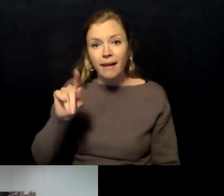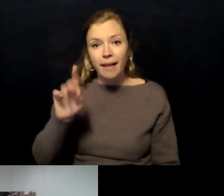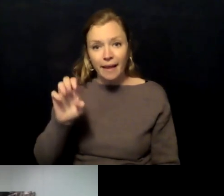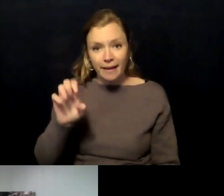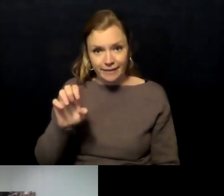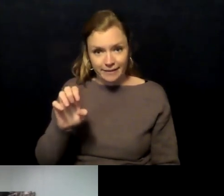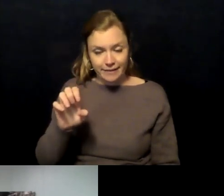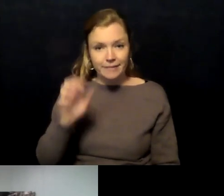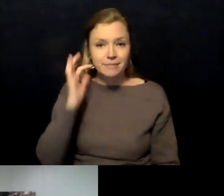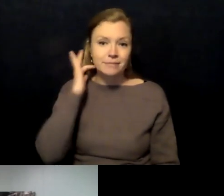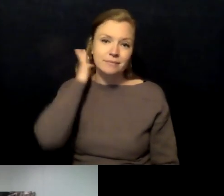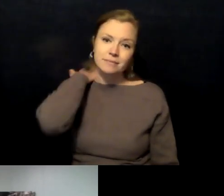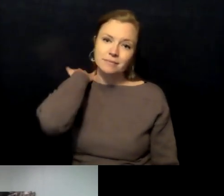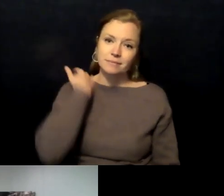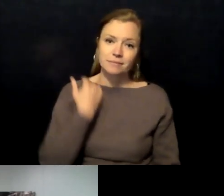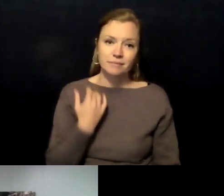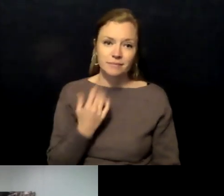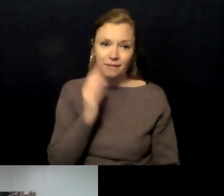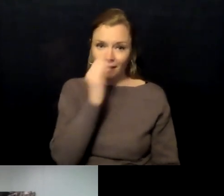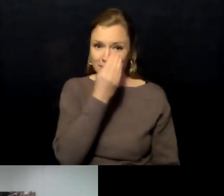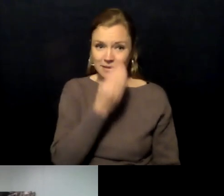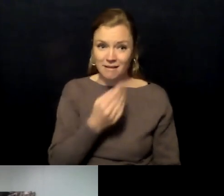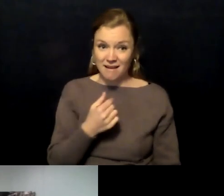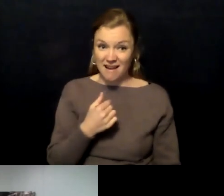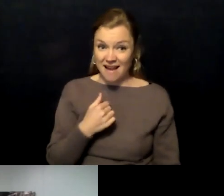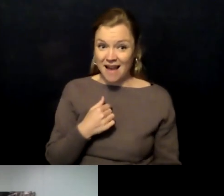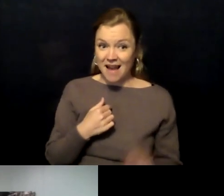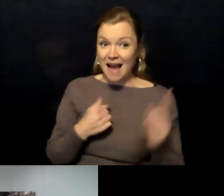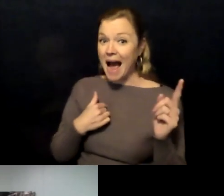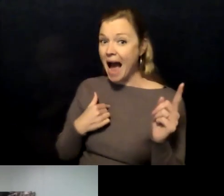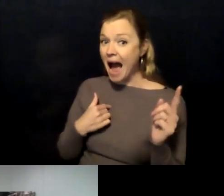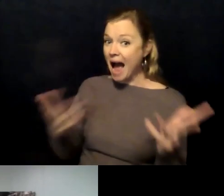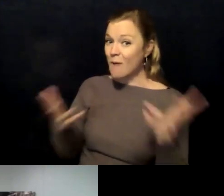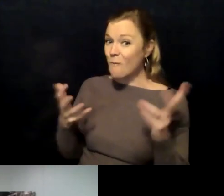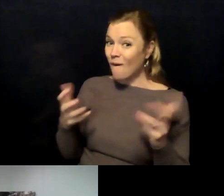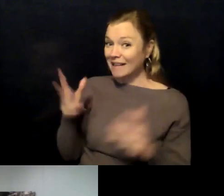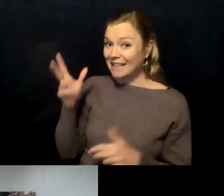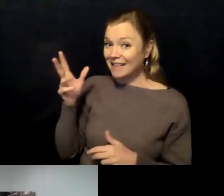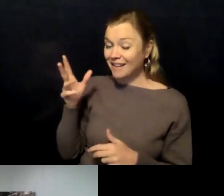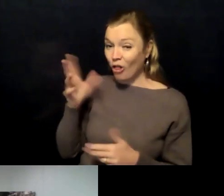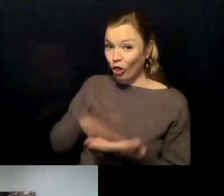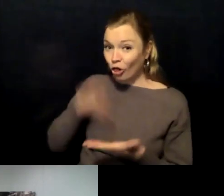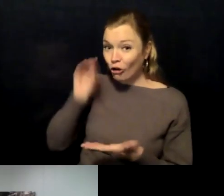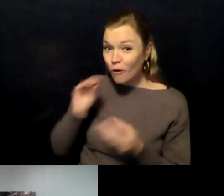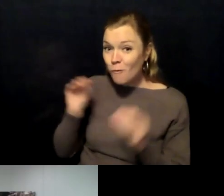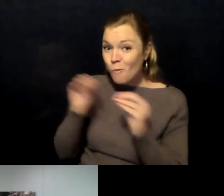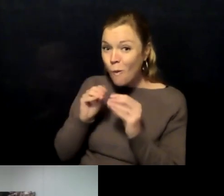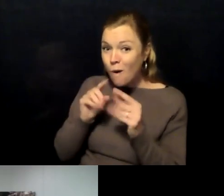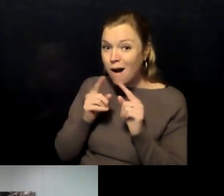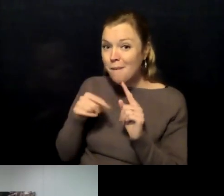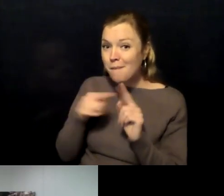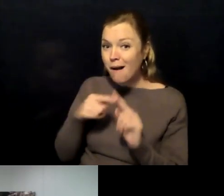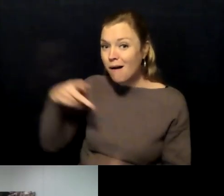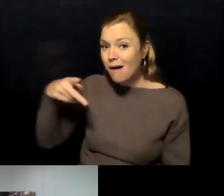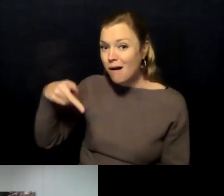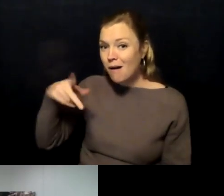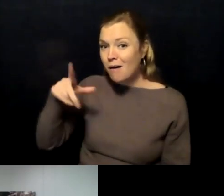hear more about pollinators. And I wore my bee overalls because I knew that we'd be talking